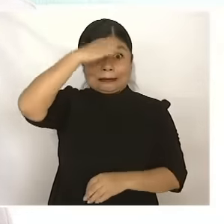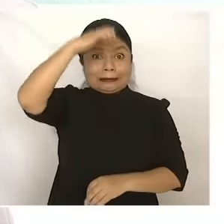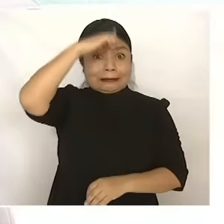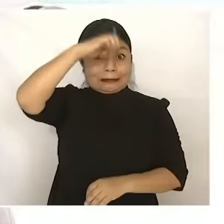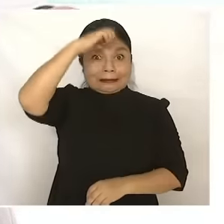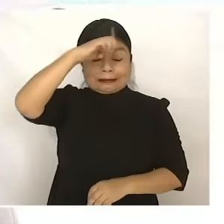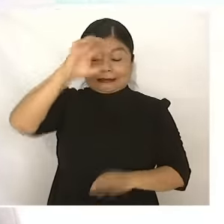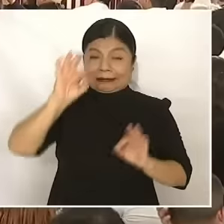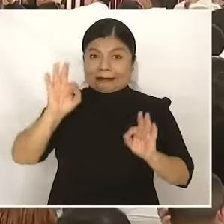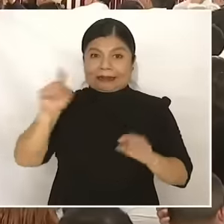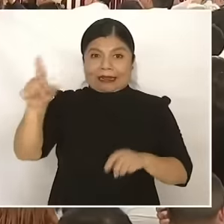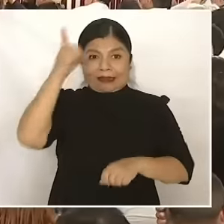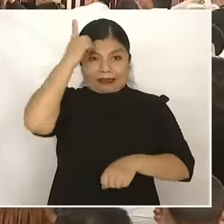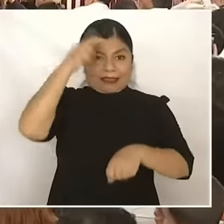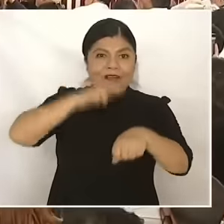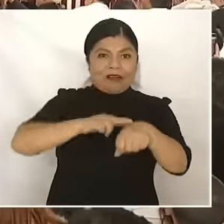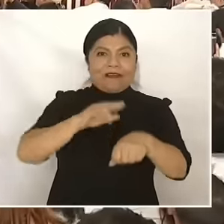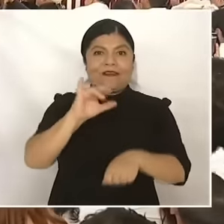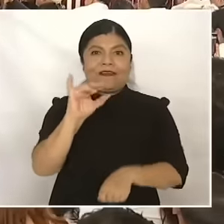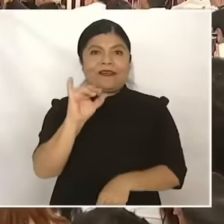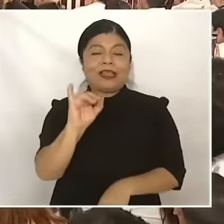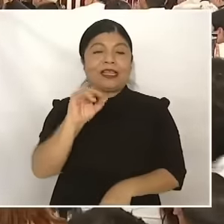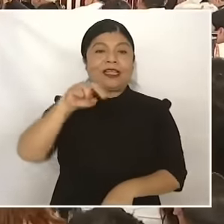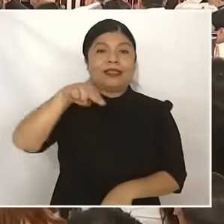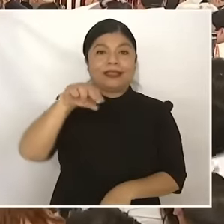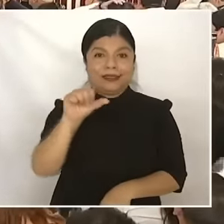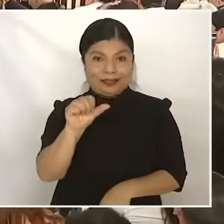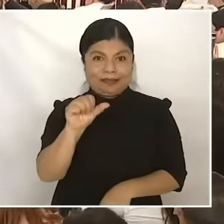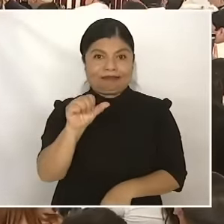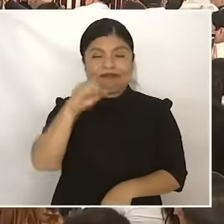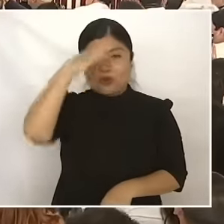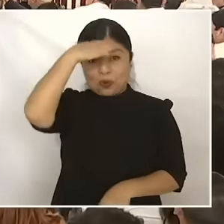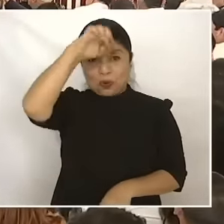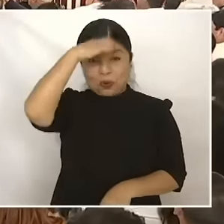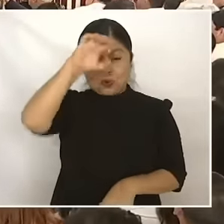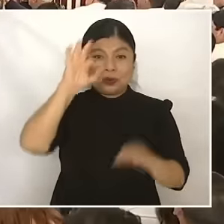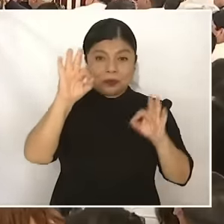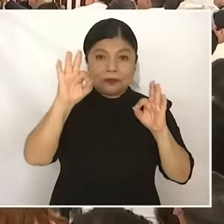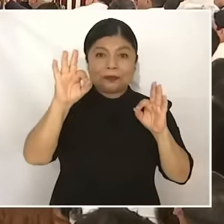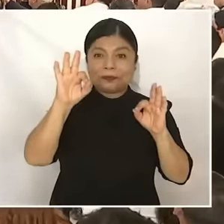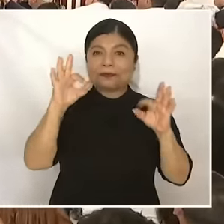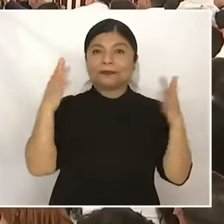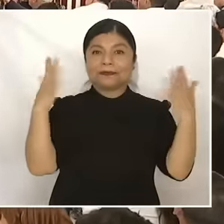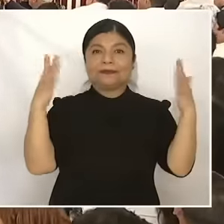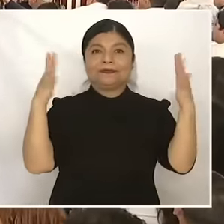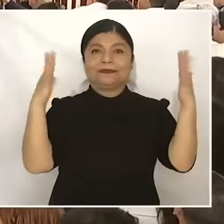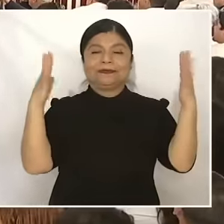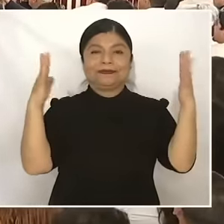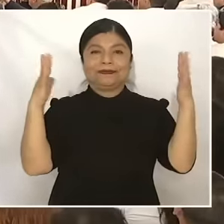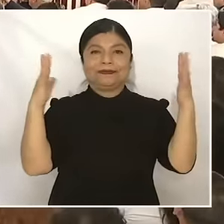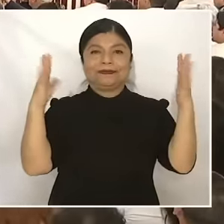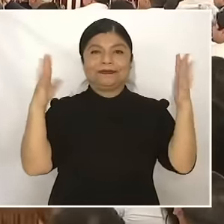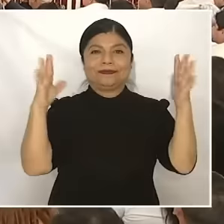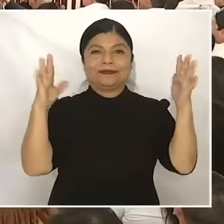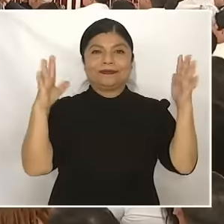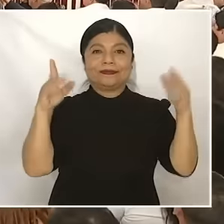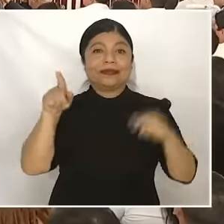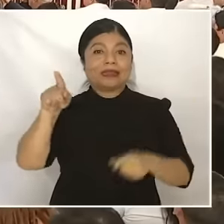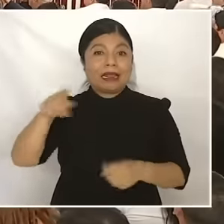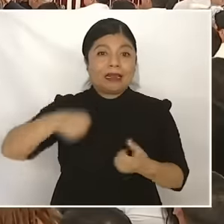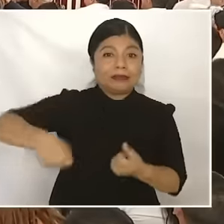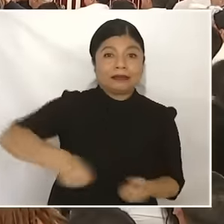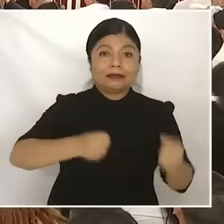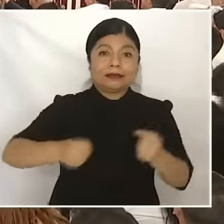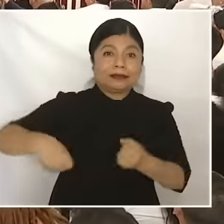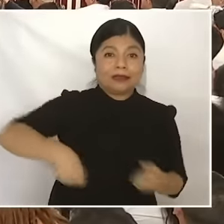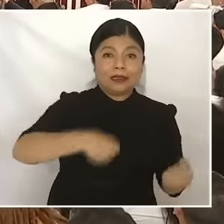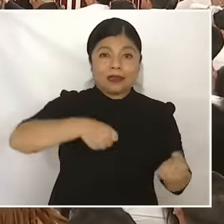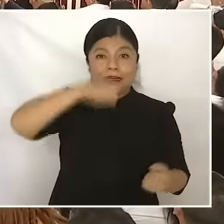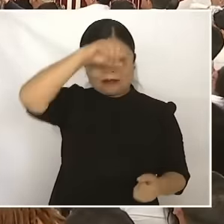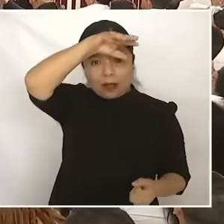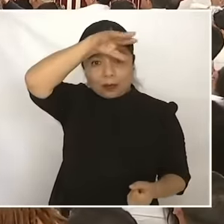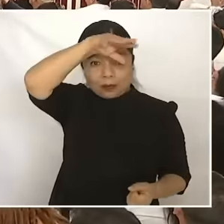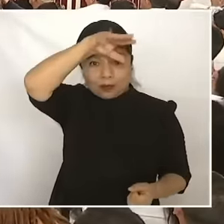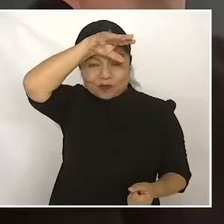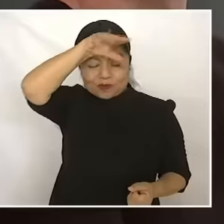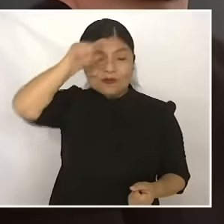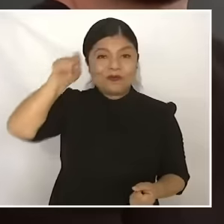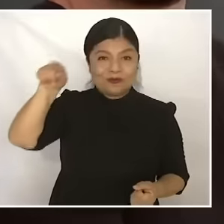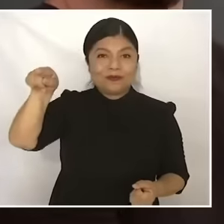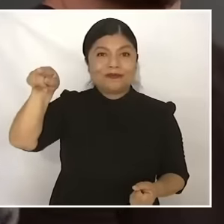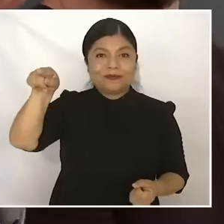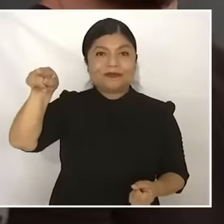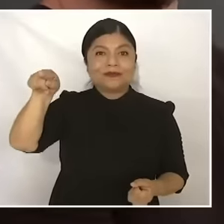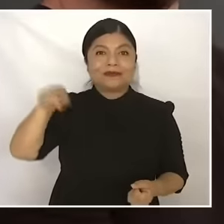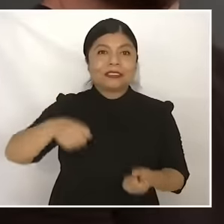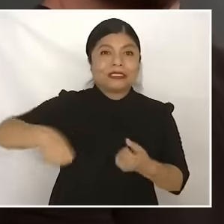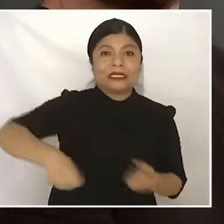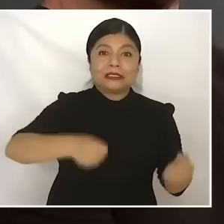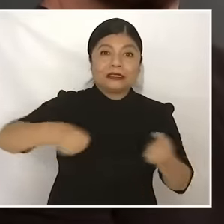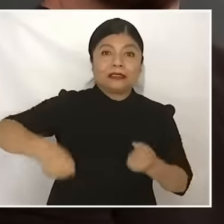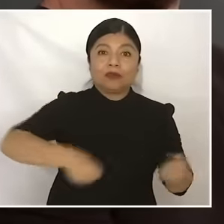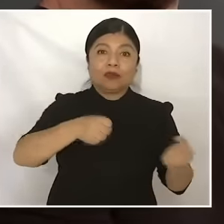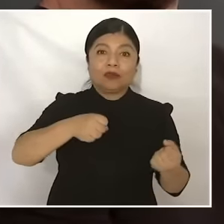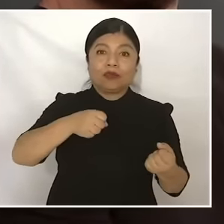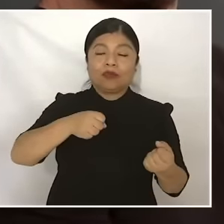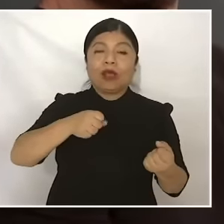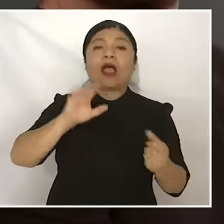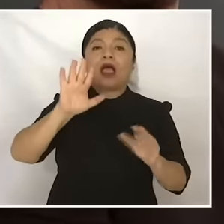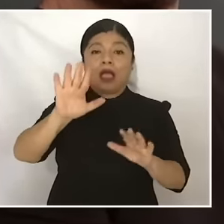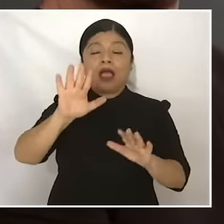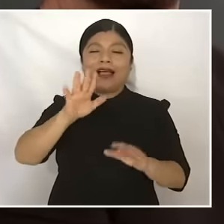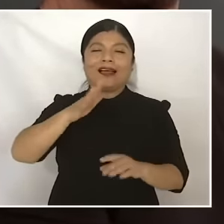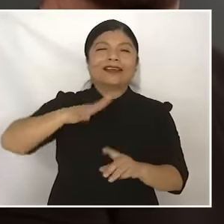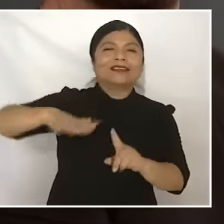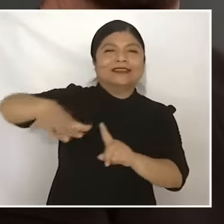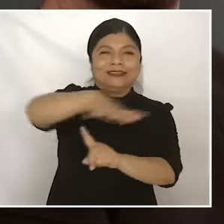Lina, are you an anthropologist or ethnologist, a social anthropologist,